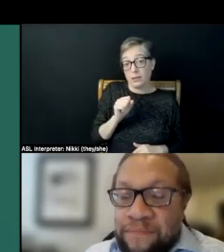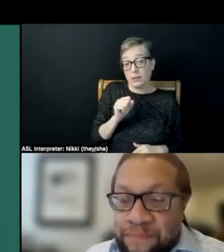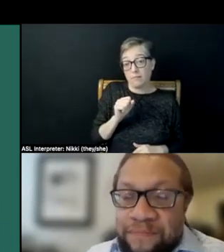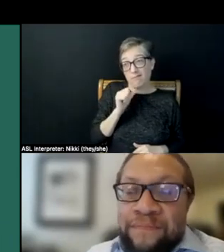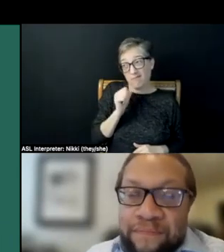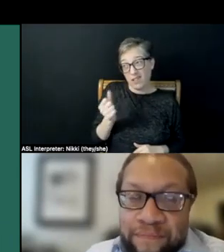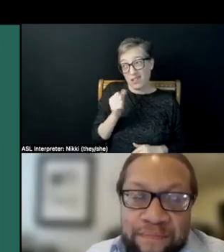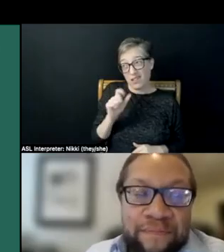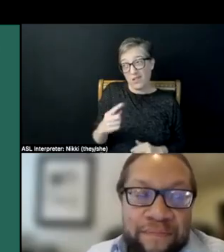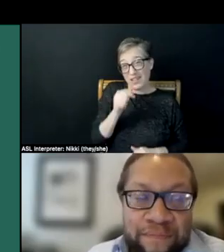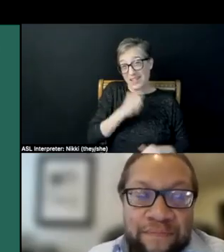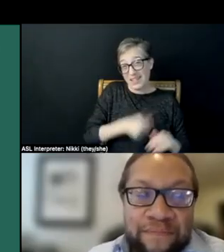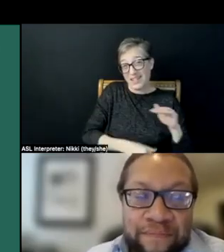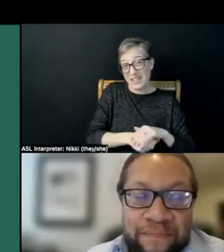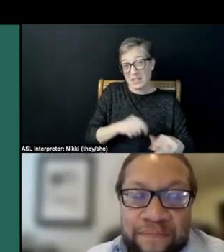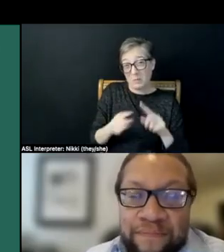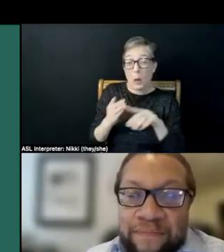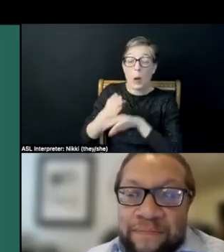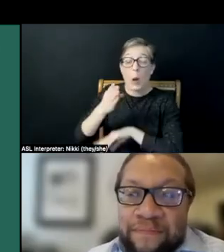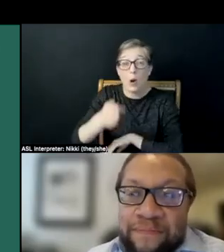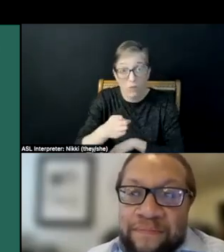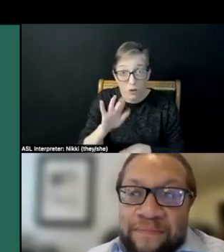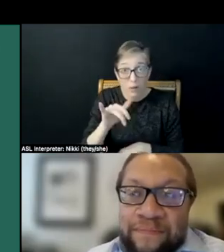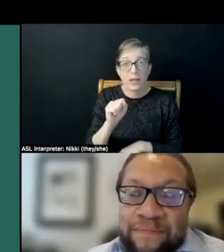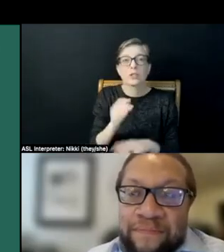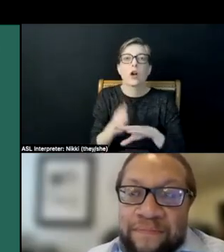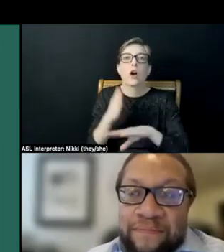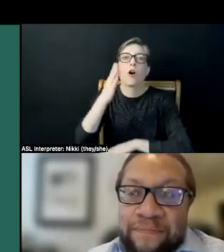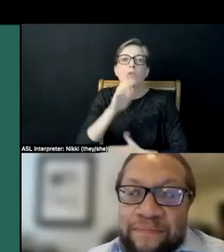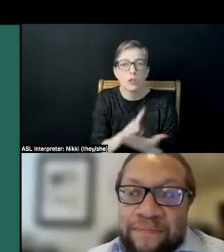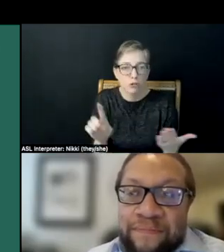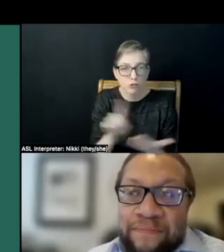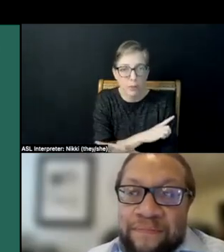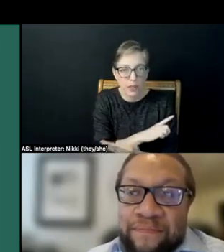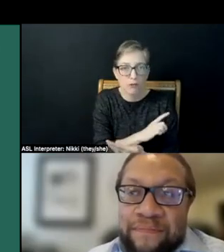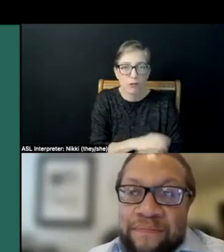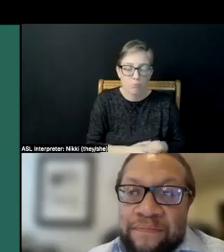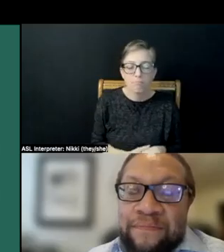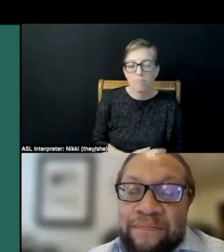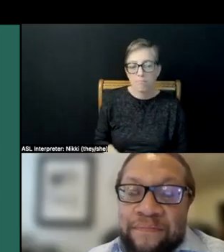overt discrimination, in addition to the covert sorts of discrimination.